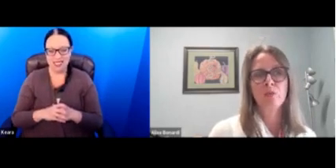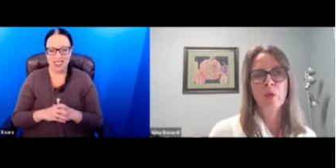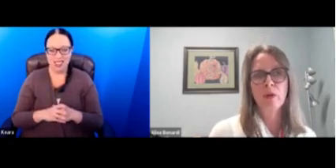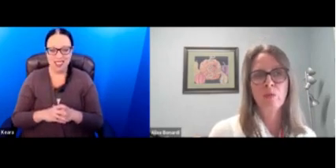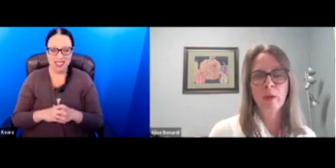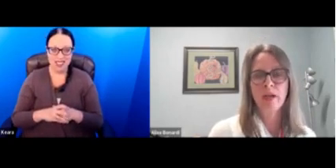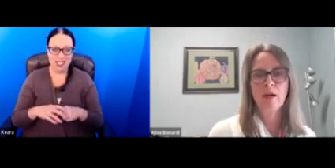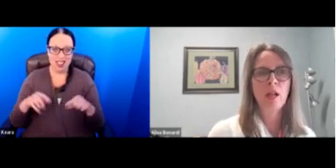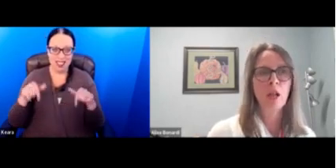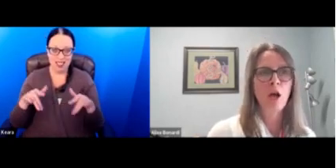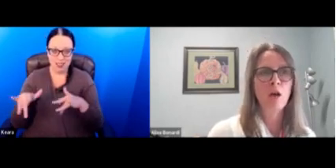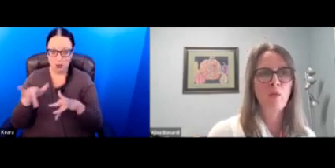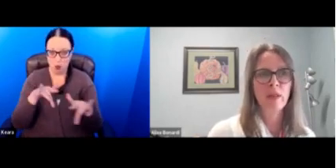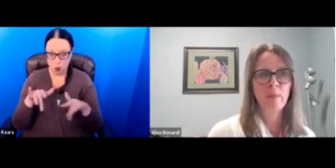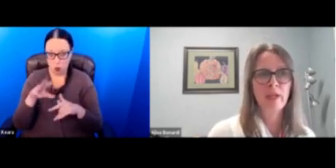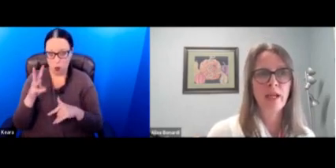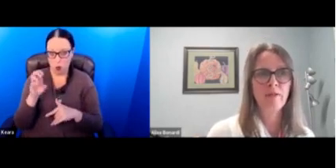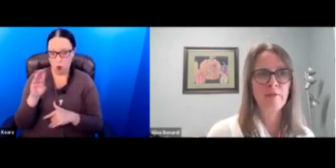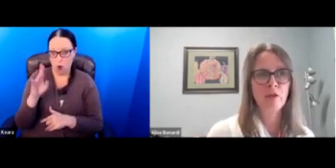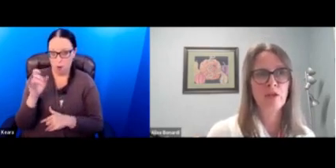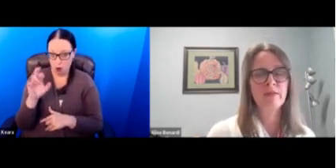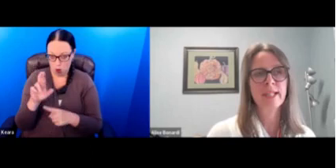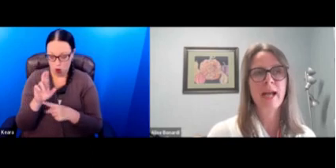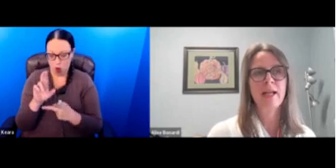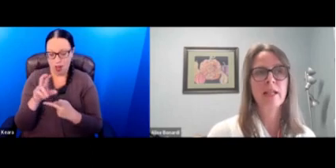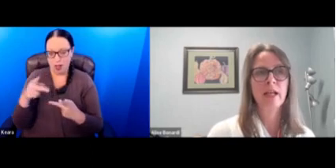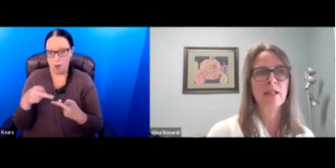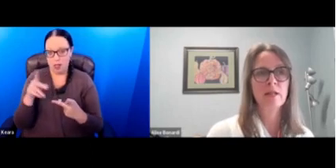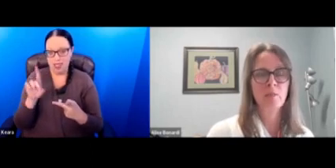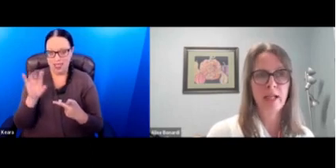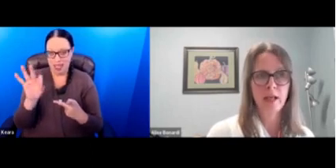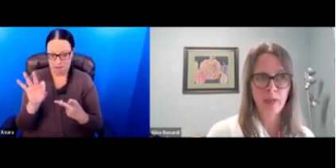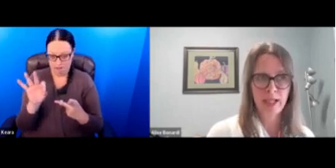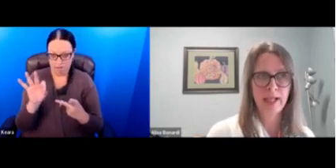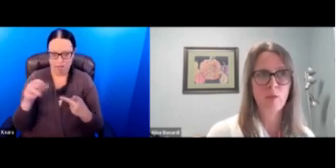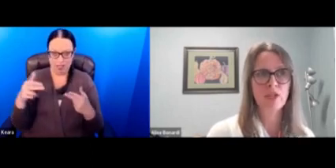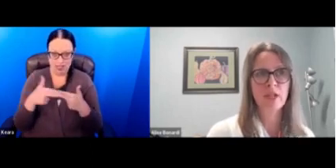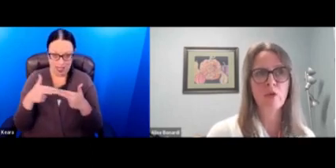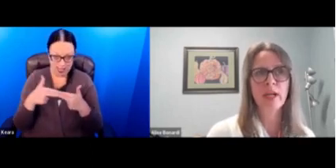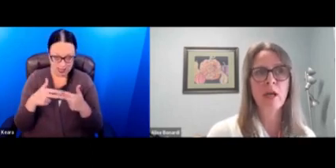this recorded webinar along with the PDF version of slides and the plain plain language summary